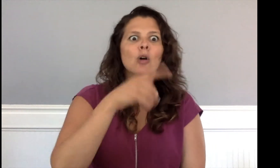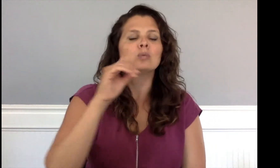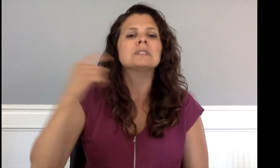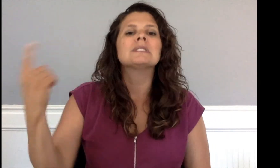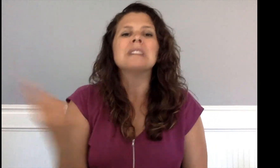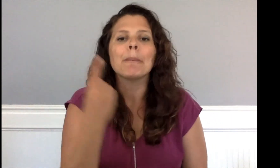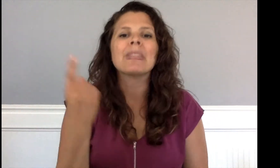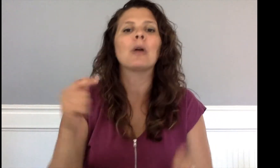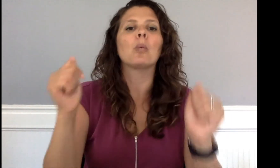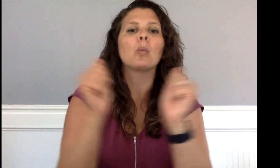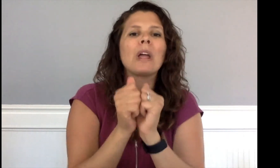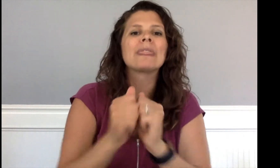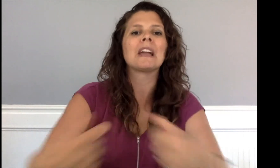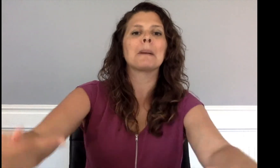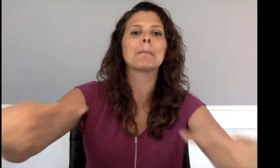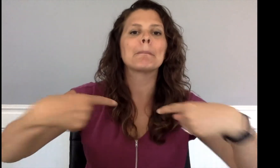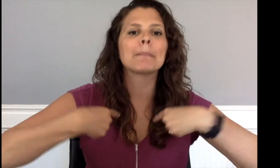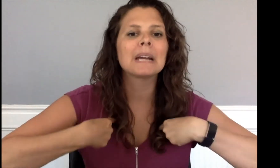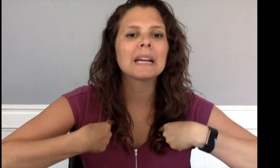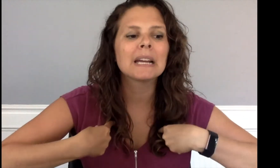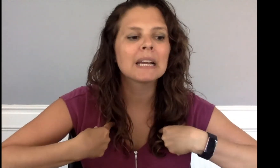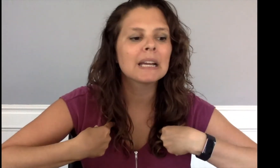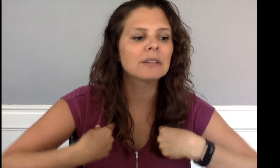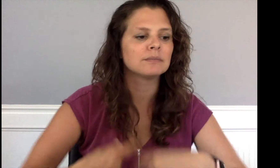something they can do with me."